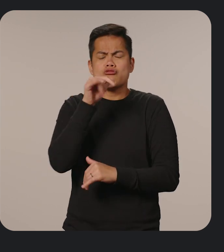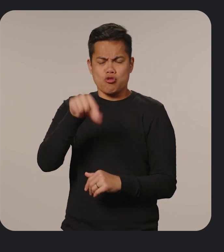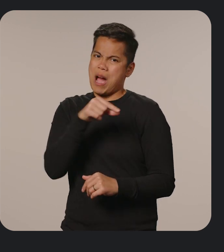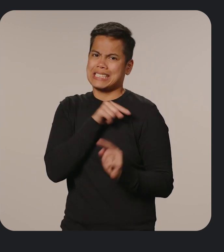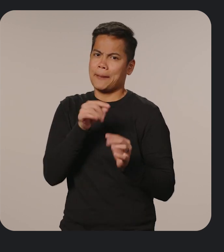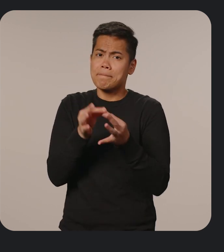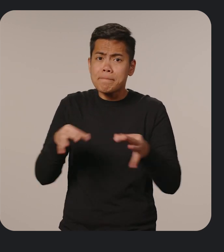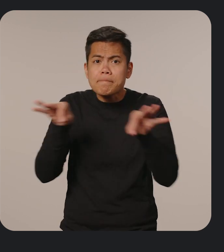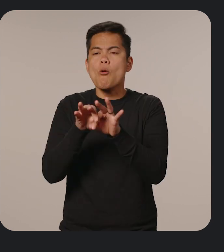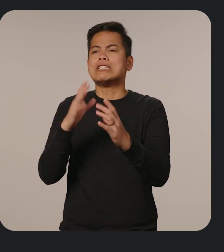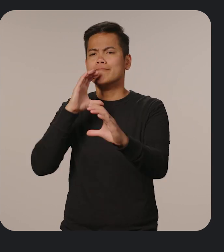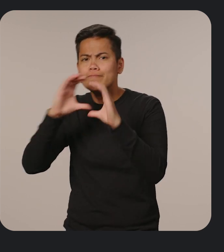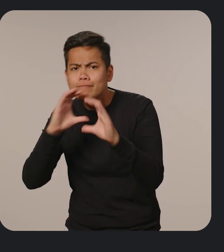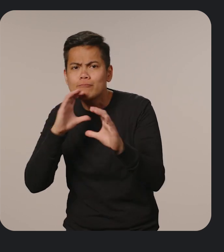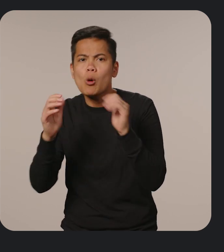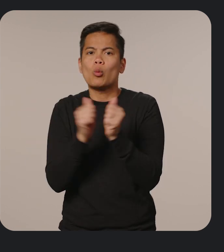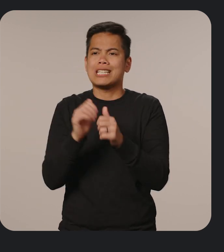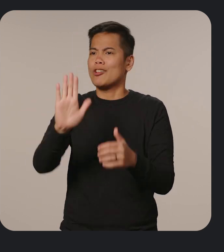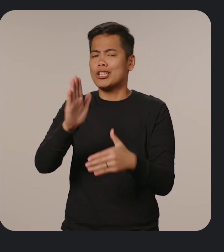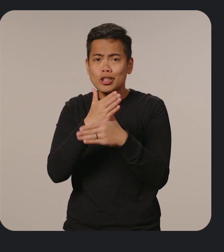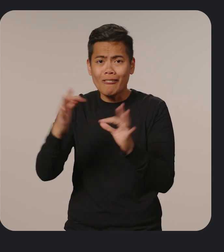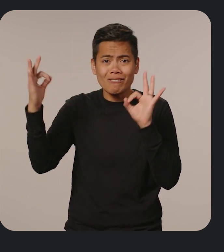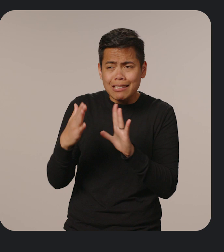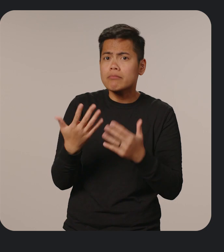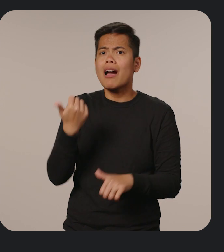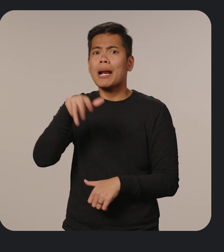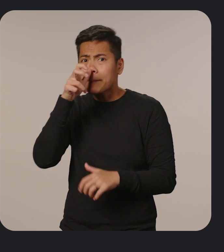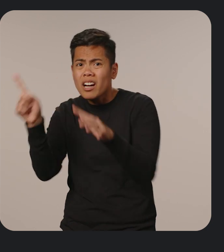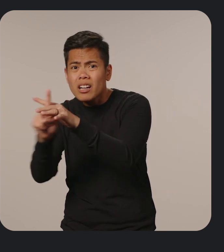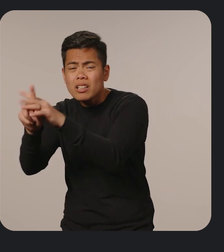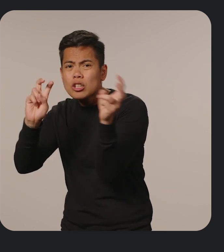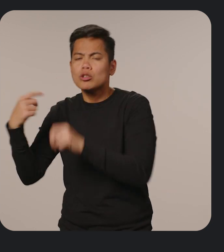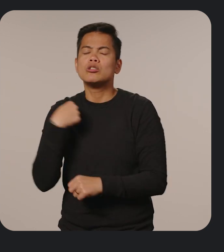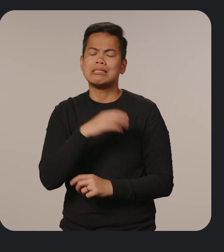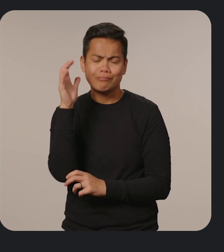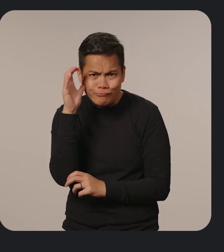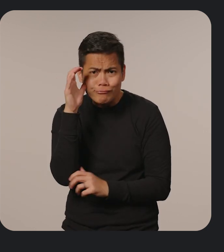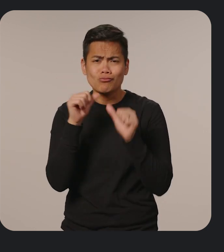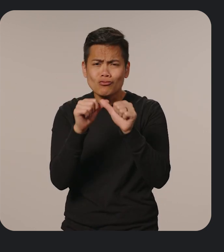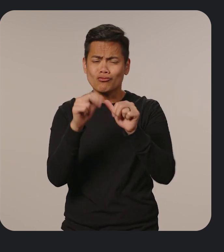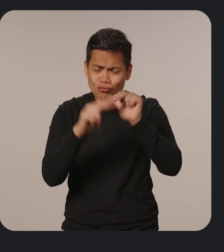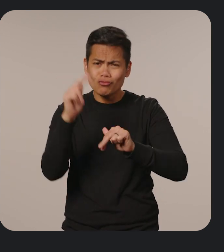the kit for Material users. The design kit is one of the best ways to get Material 3 in your hands.